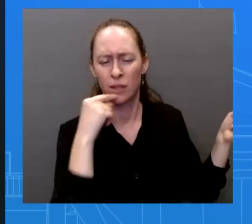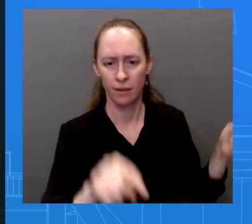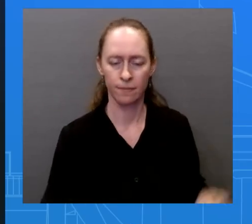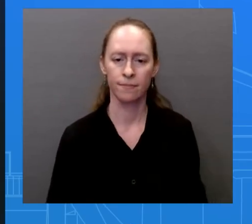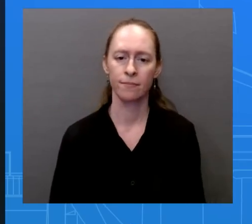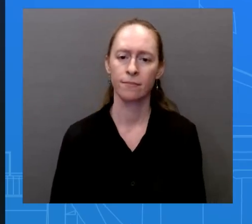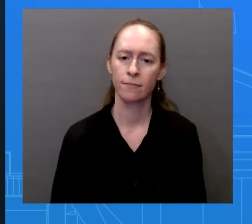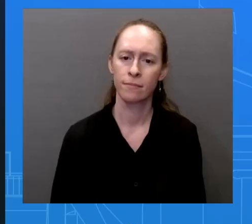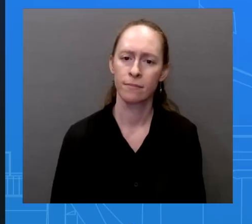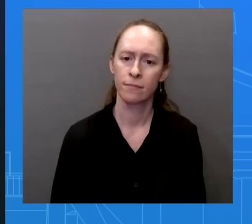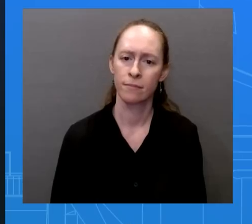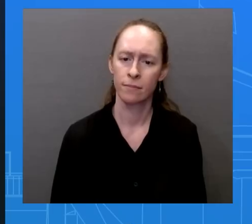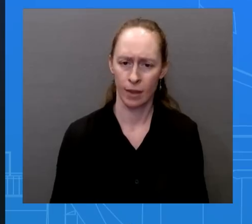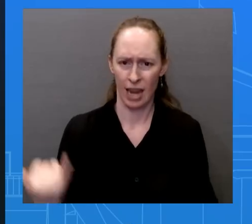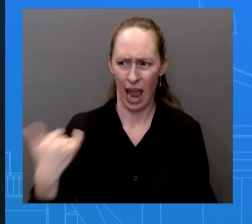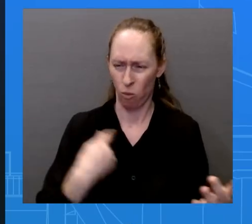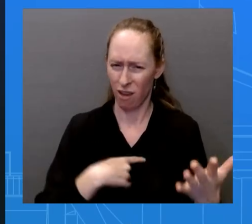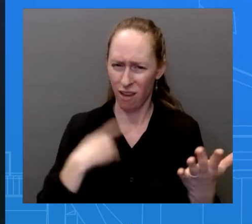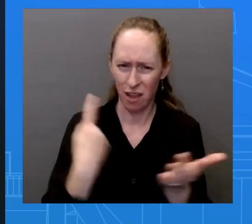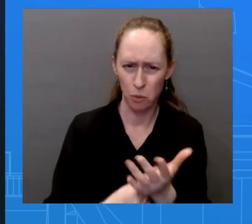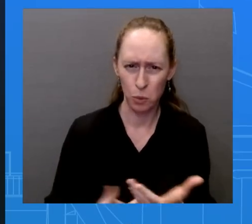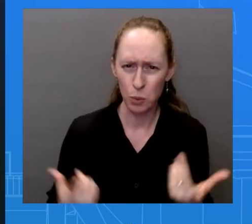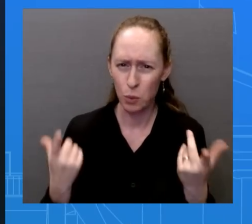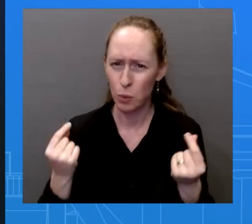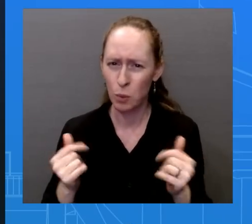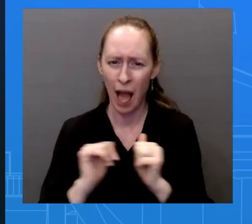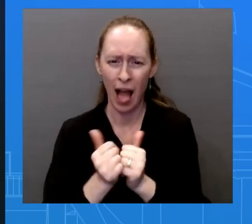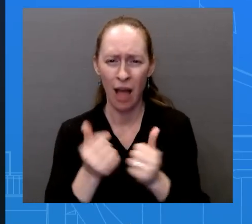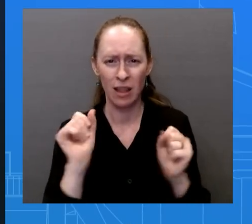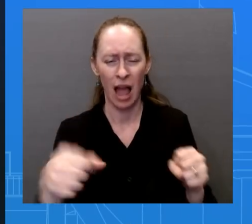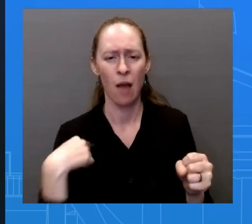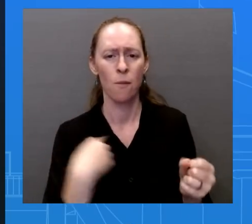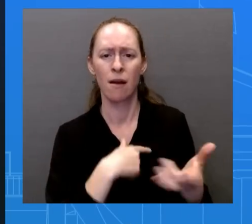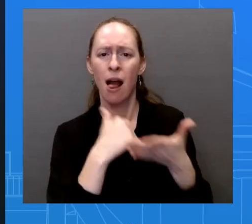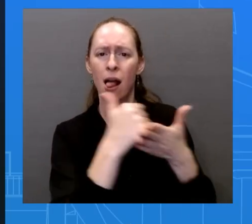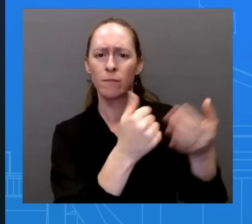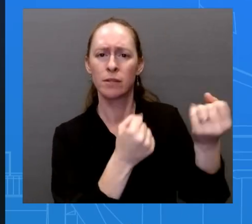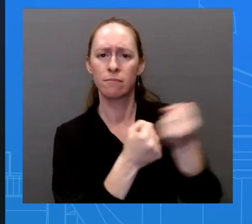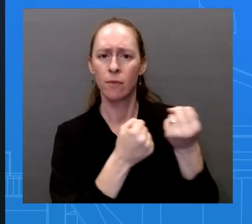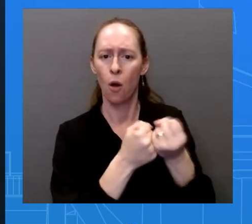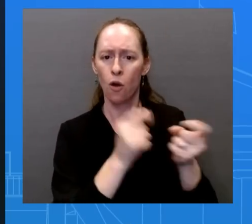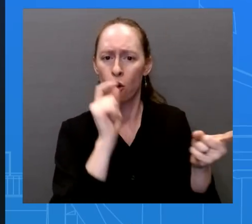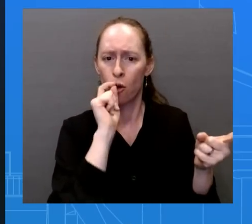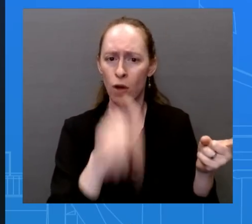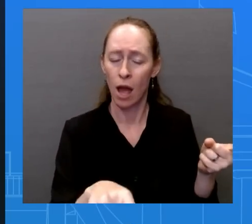defense capabilities for Ukraine, which has been and will continue to be a U.S. priority.